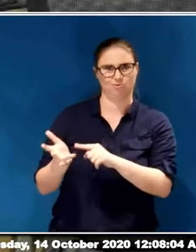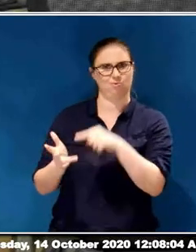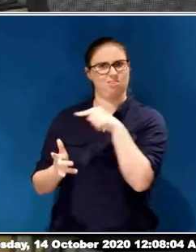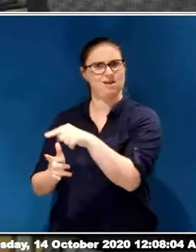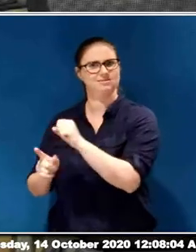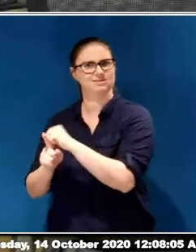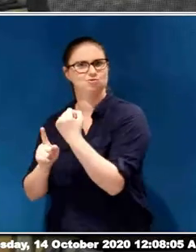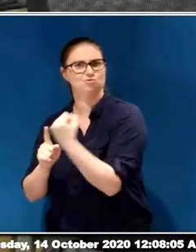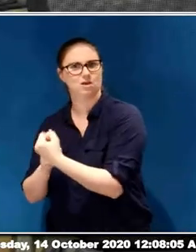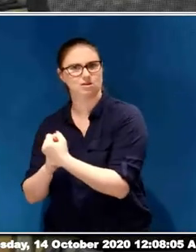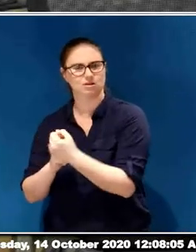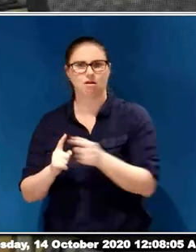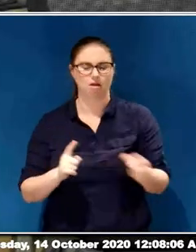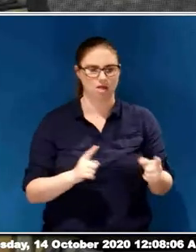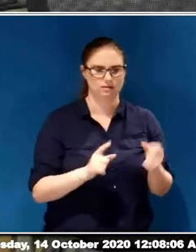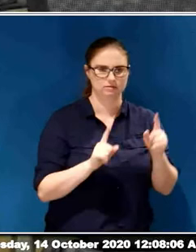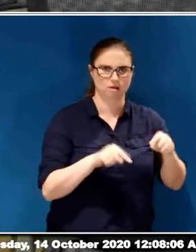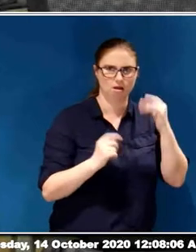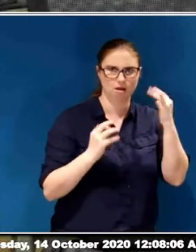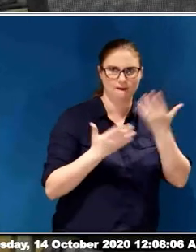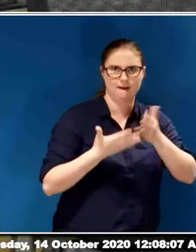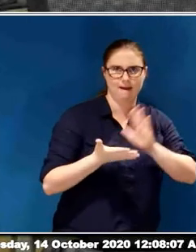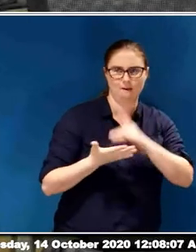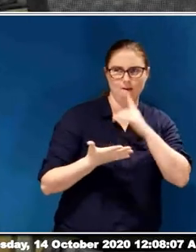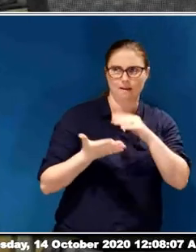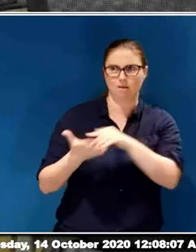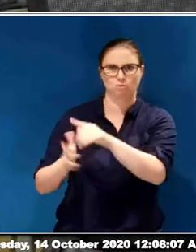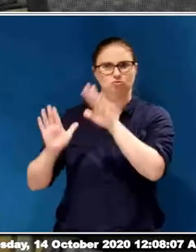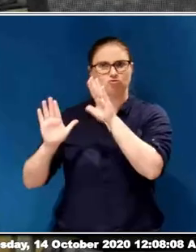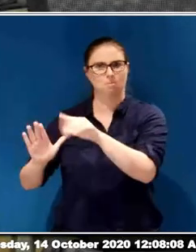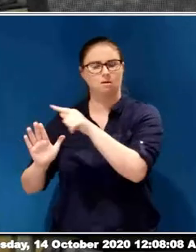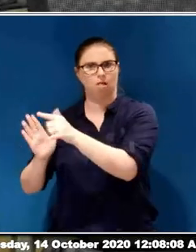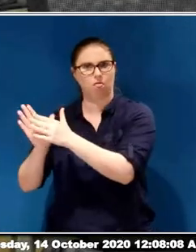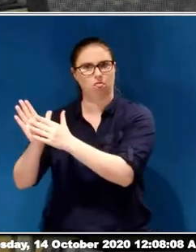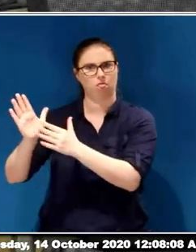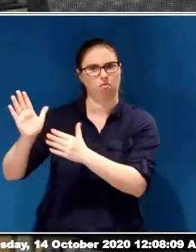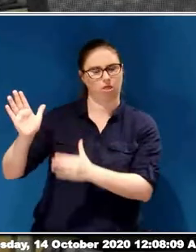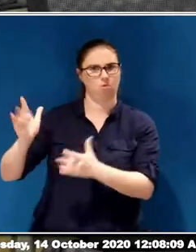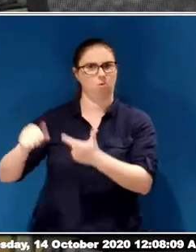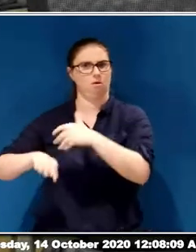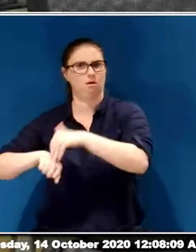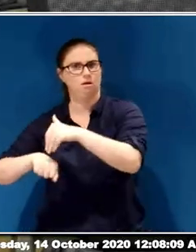Is that a fair summary? DR de BRUIN: That's a fair summary, yes. Okay.